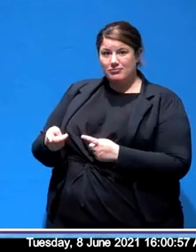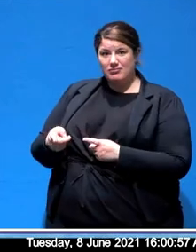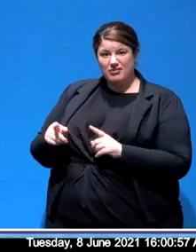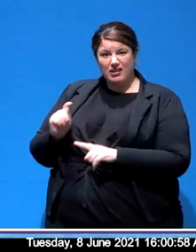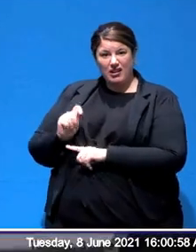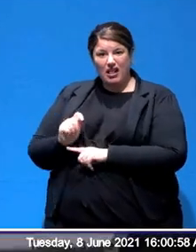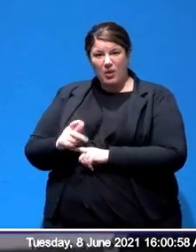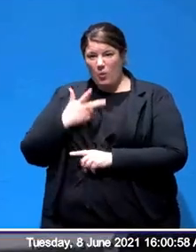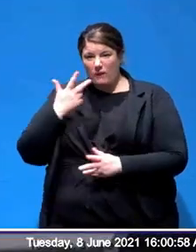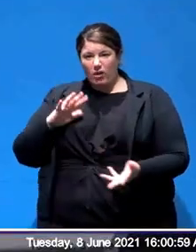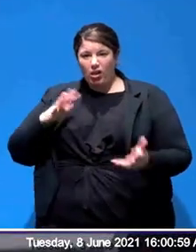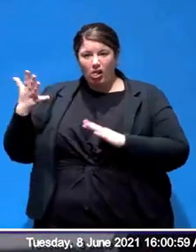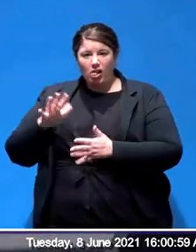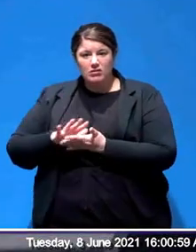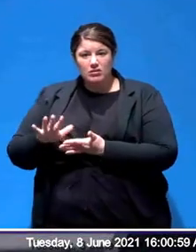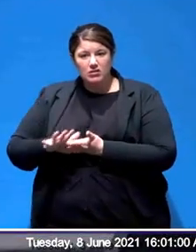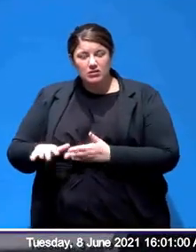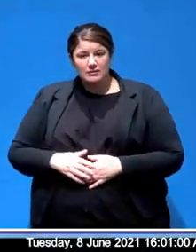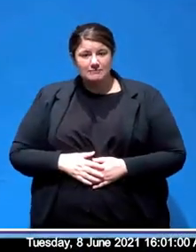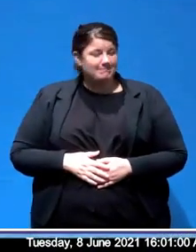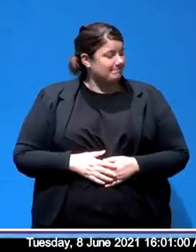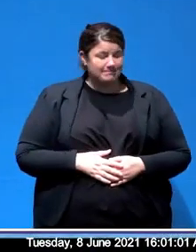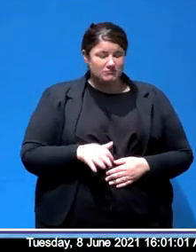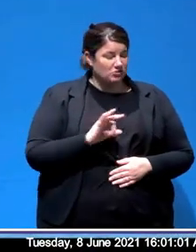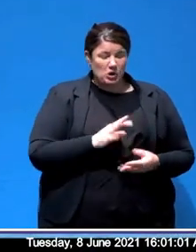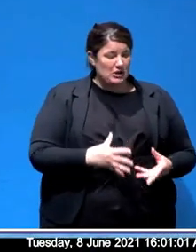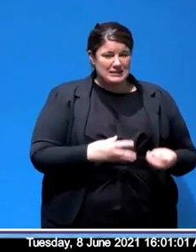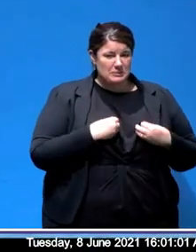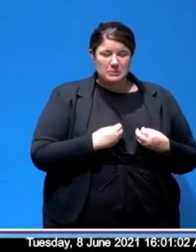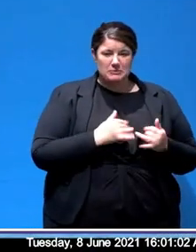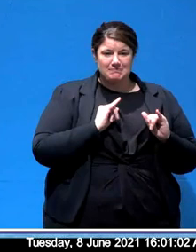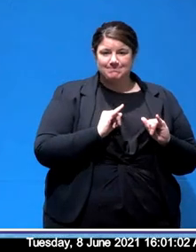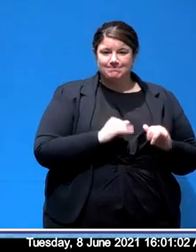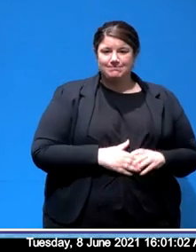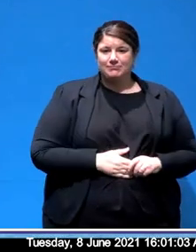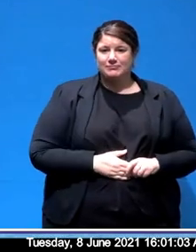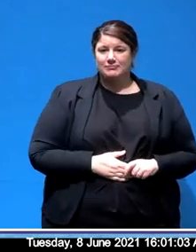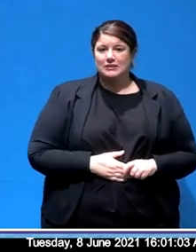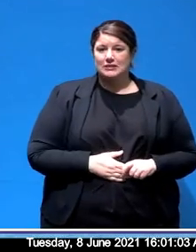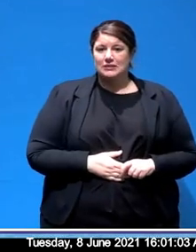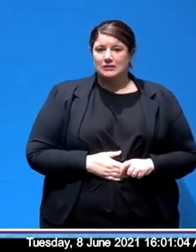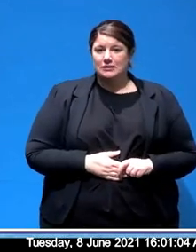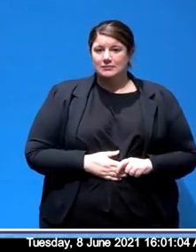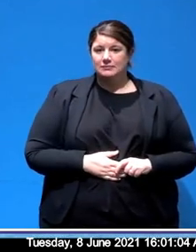Absolutely not. Commissioners, those are the matters I seek to explore with